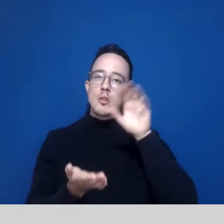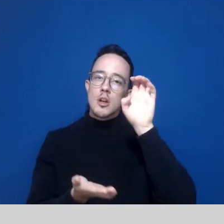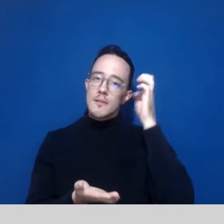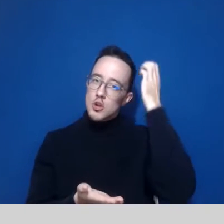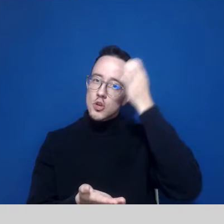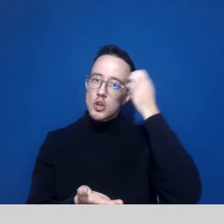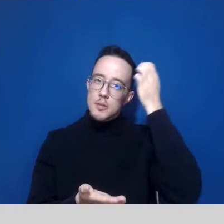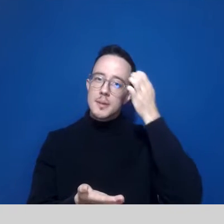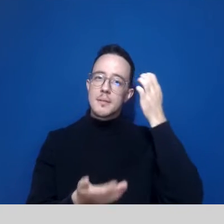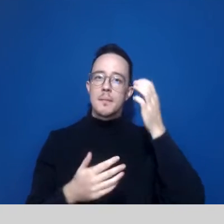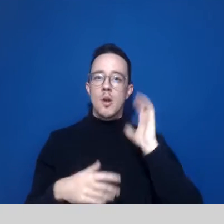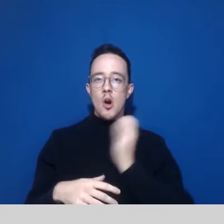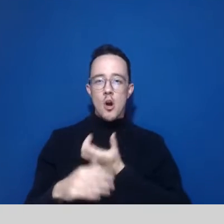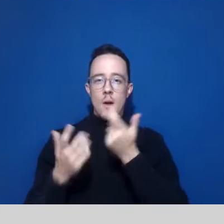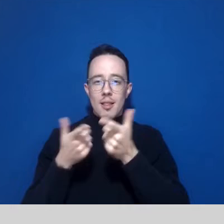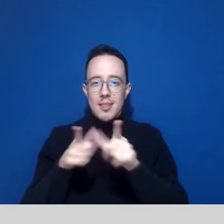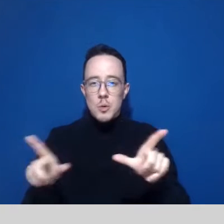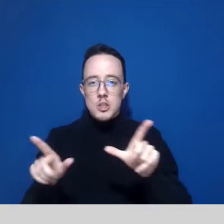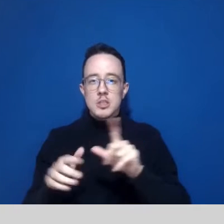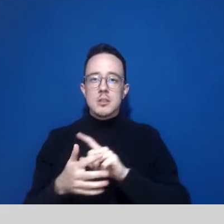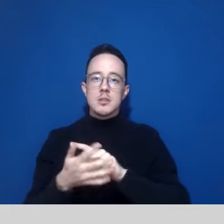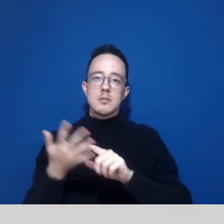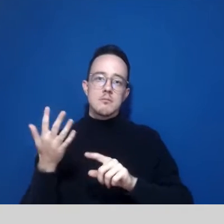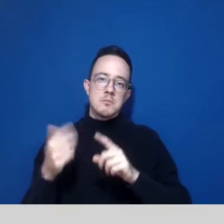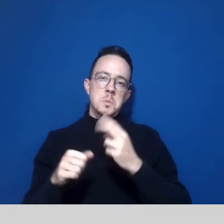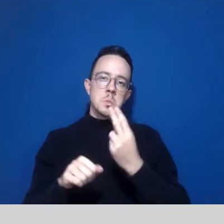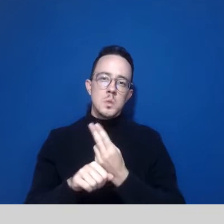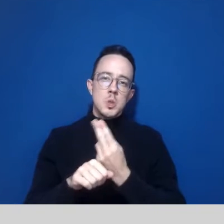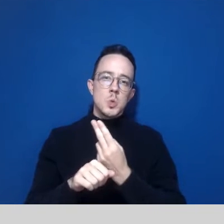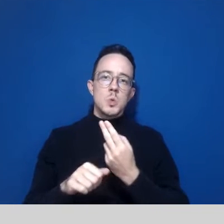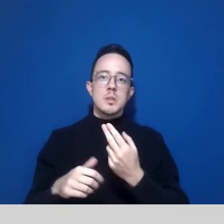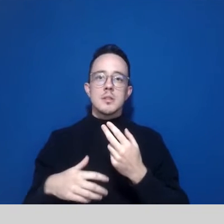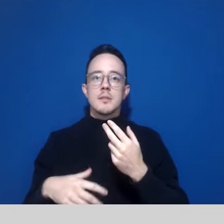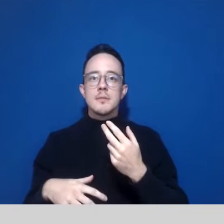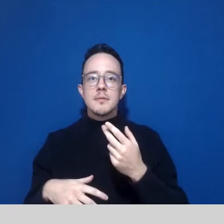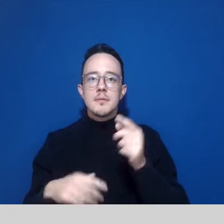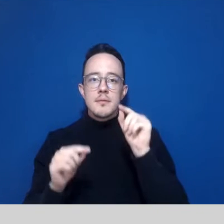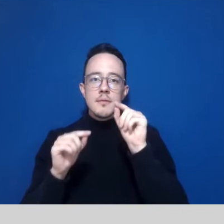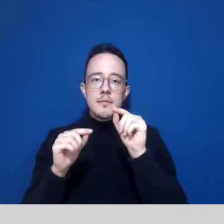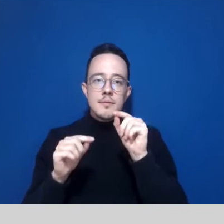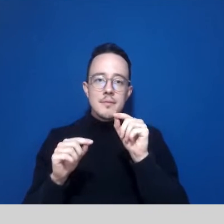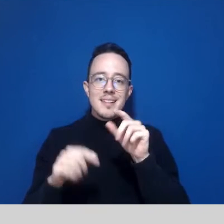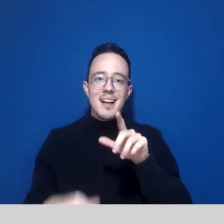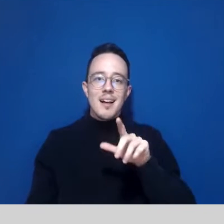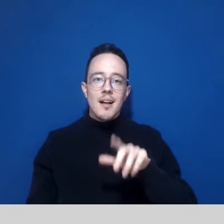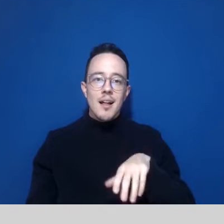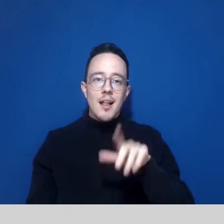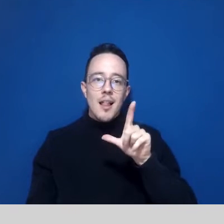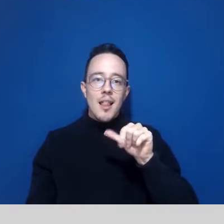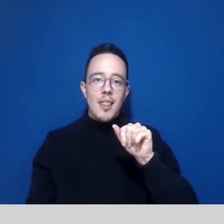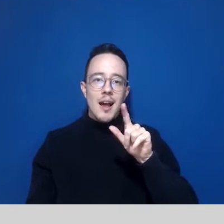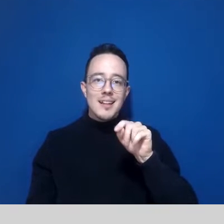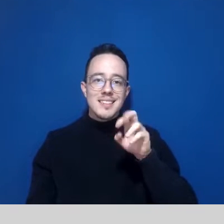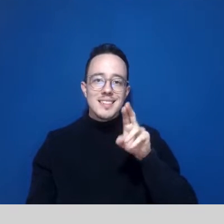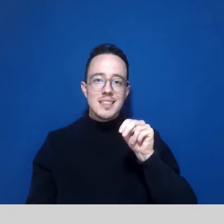In central Europe, so languages like Czechoslovak, Polish, Hungarian. We used Latin-2,